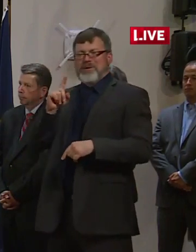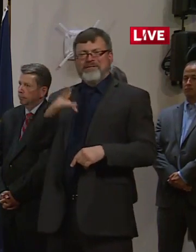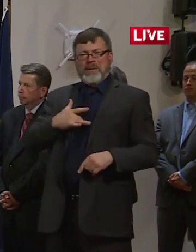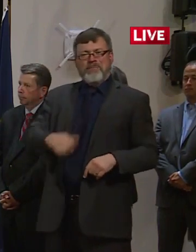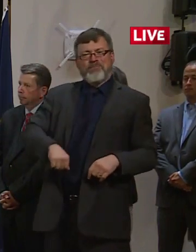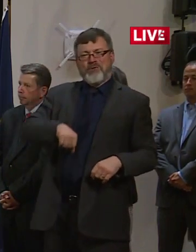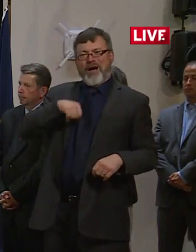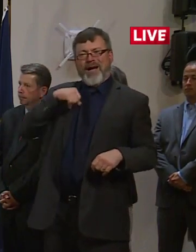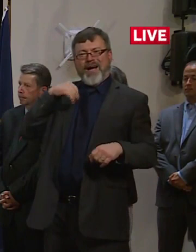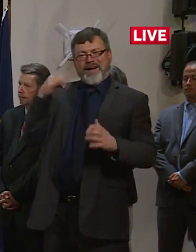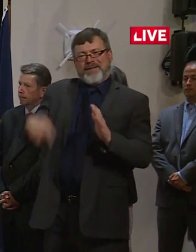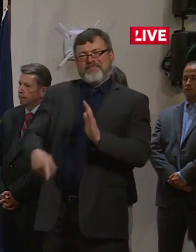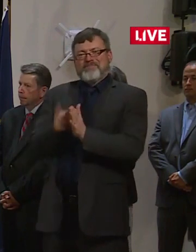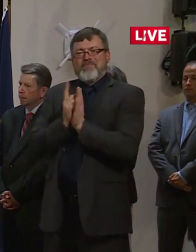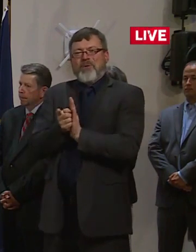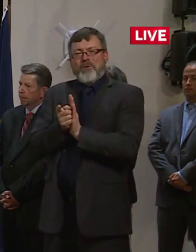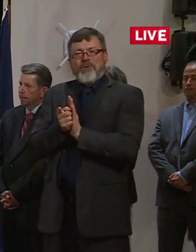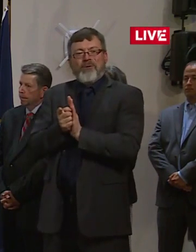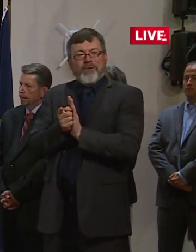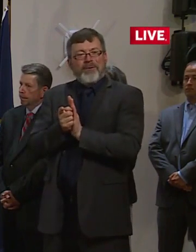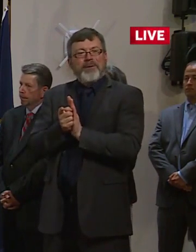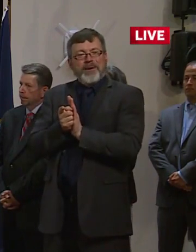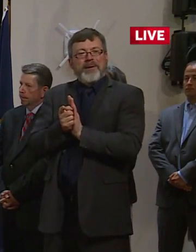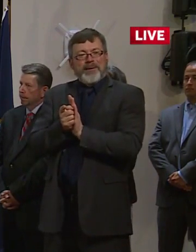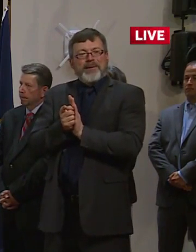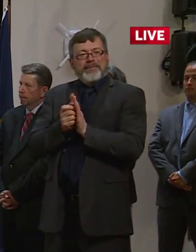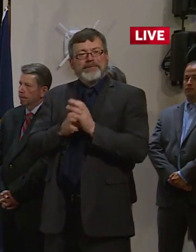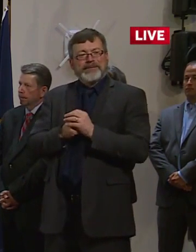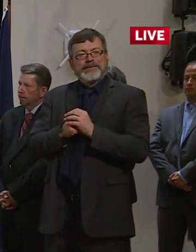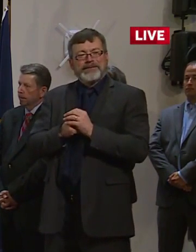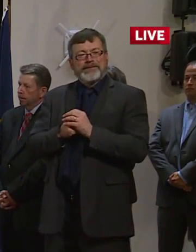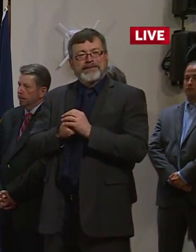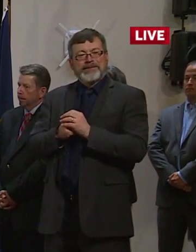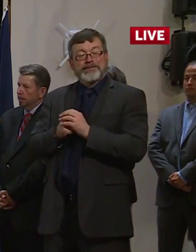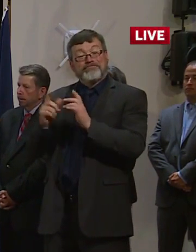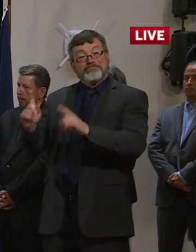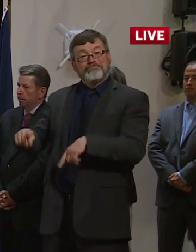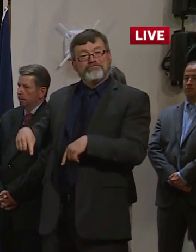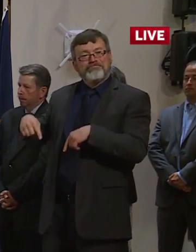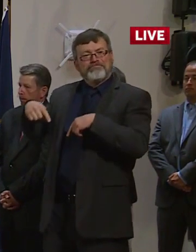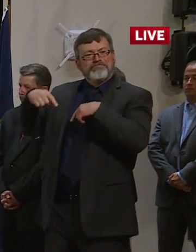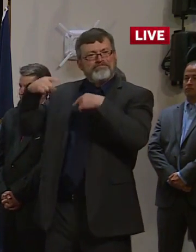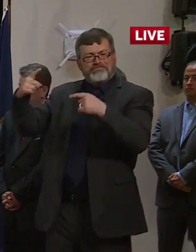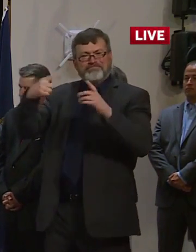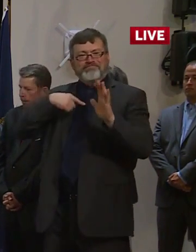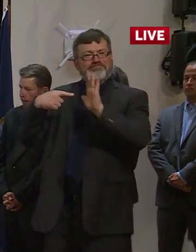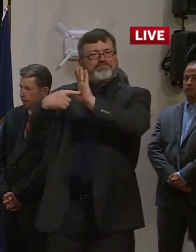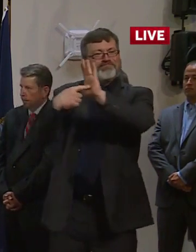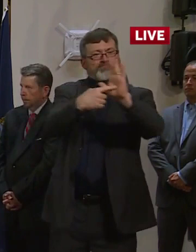INCREDIBLE. WE SHOULD ALL BE VYER PROUD. I KNOW I AM.